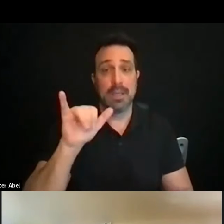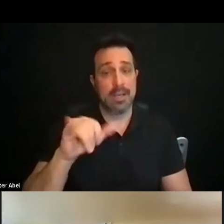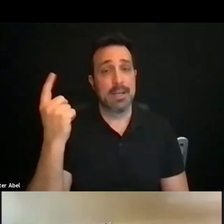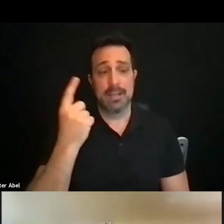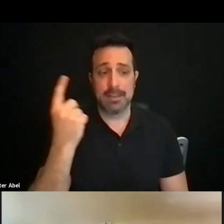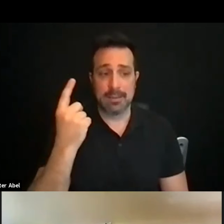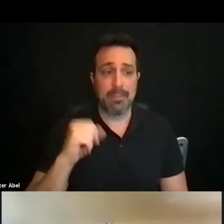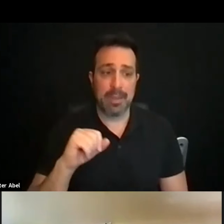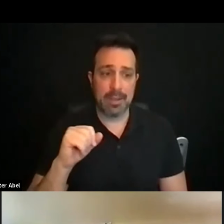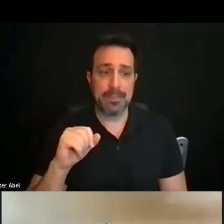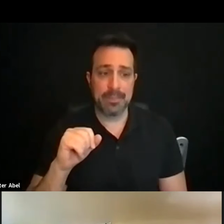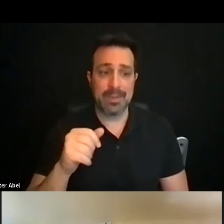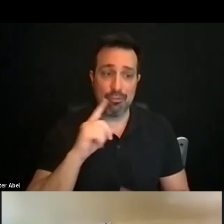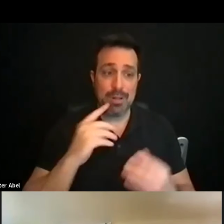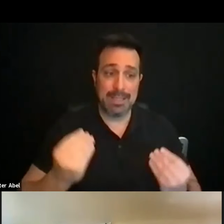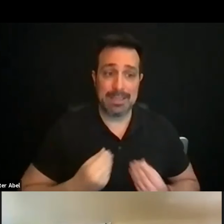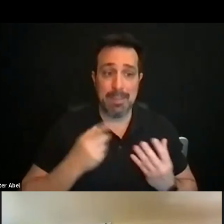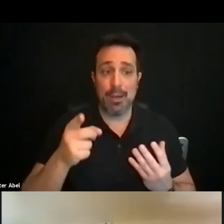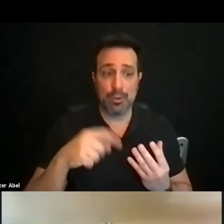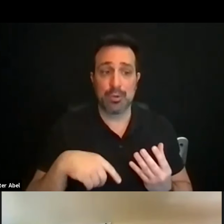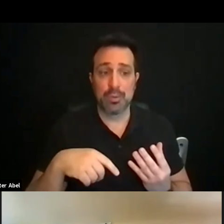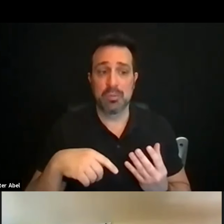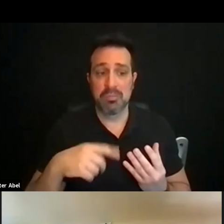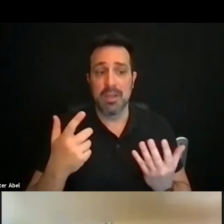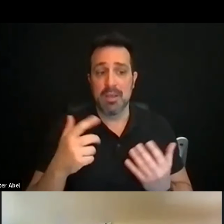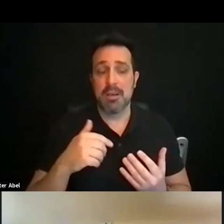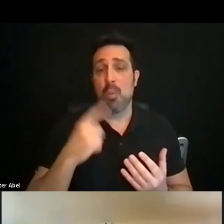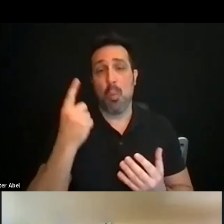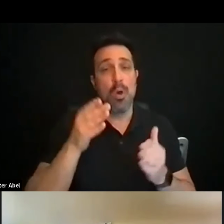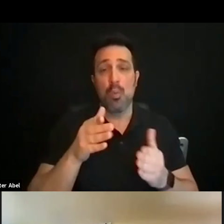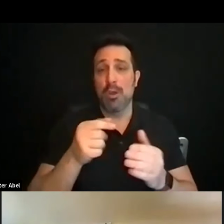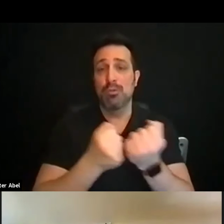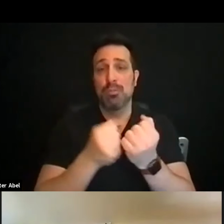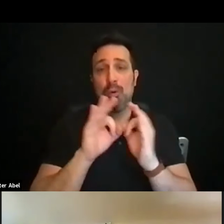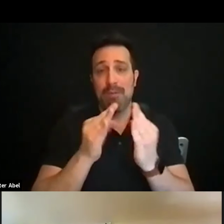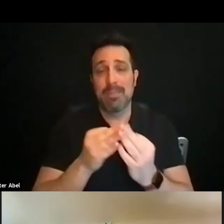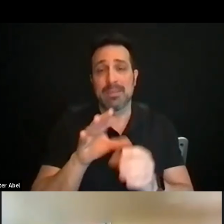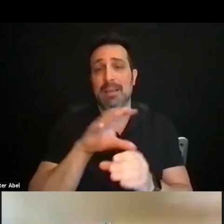upholding democracy and the power of local elections is